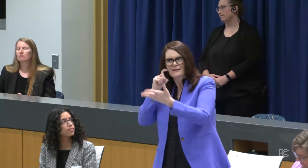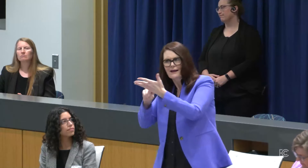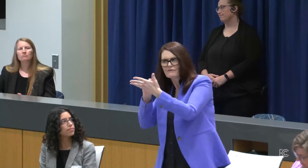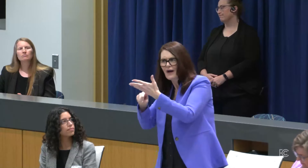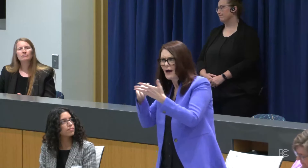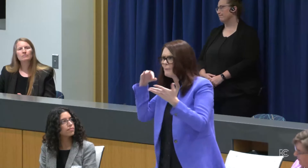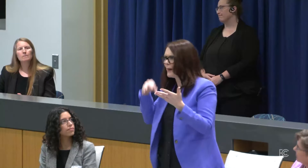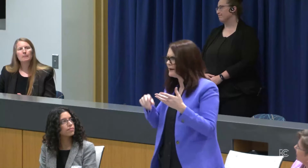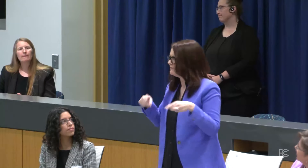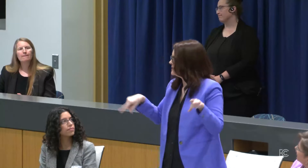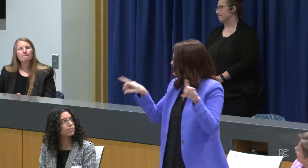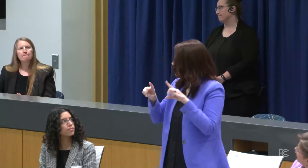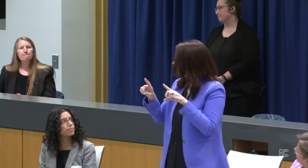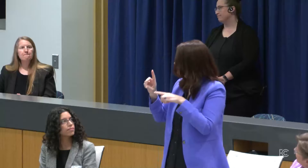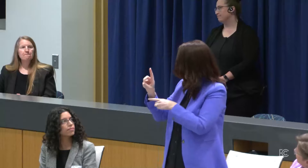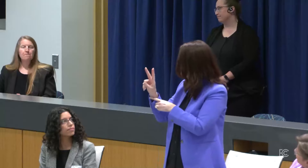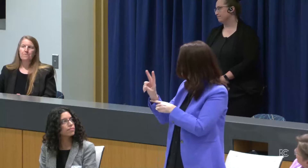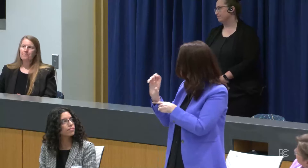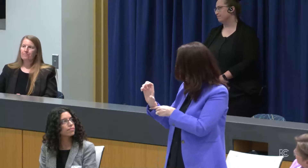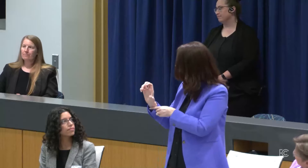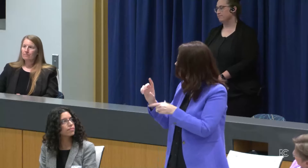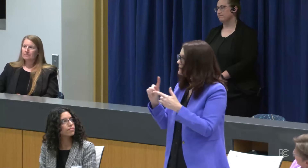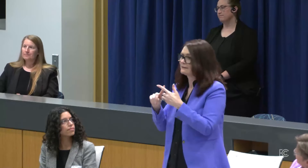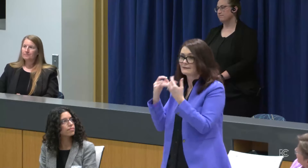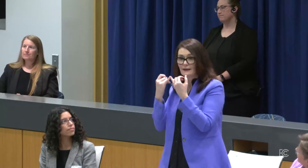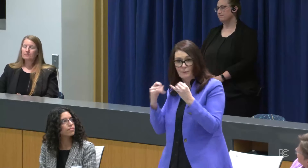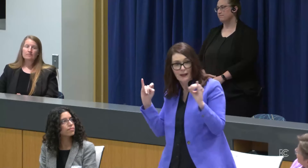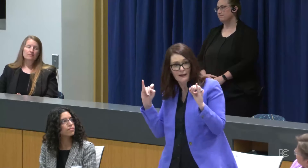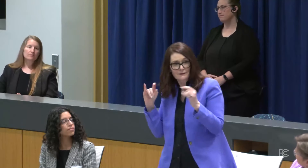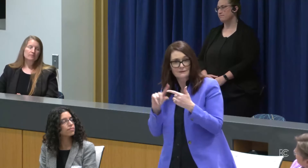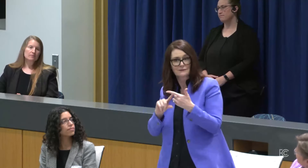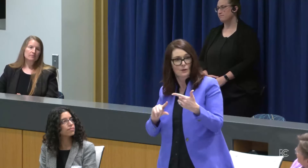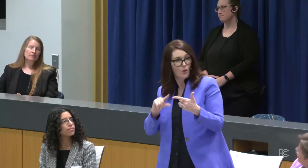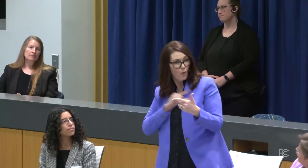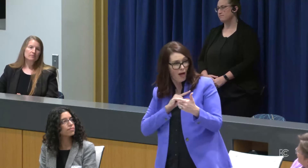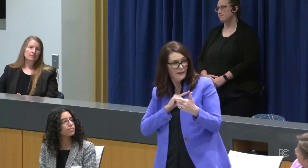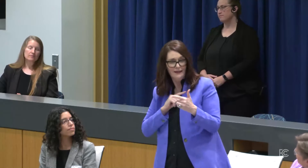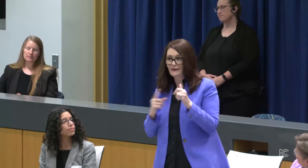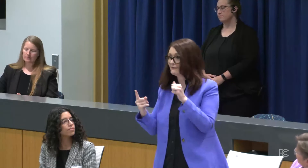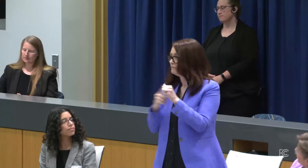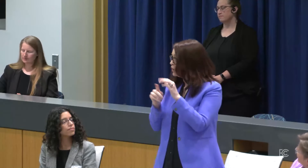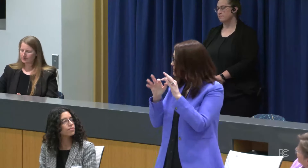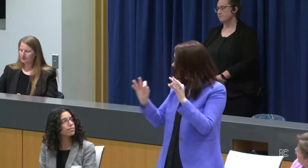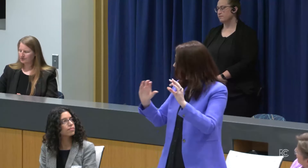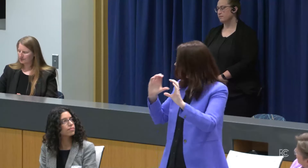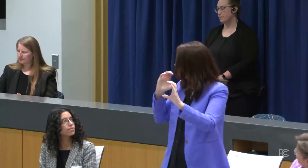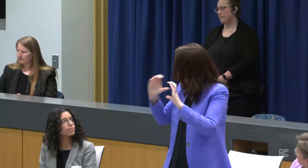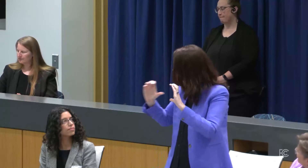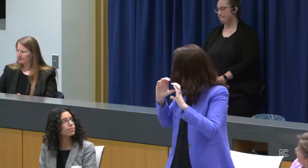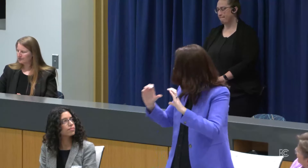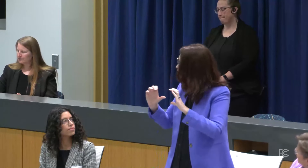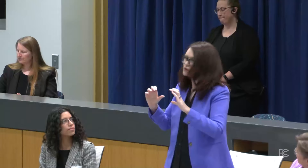INDEPENDENCE AND ACCESSIBILITY TO BE ABLE TO MAKE THOSE CONNECTIONS.